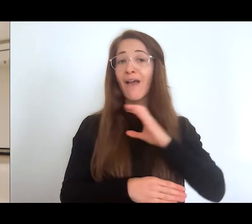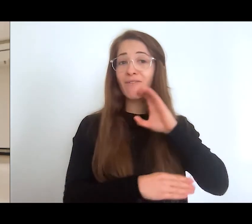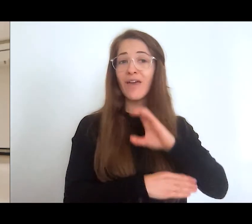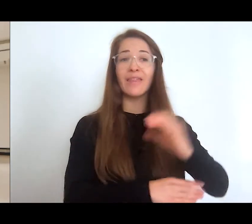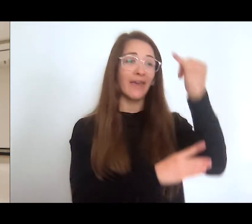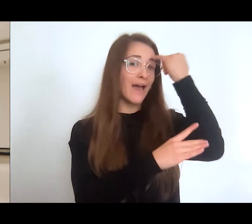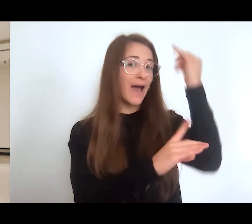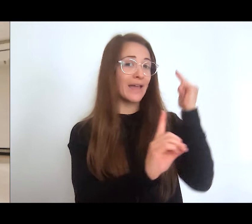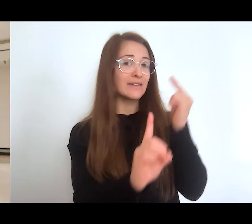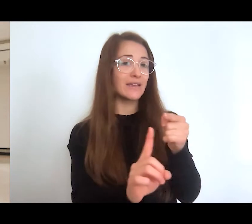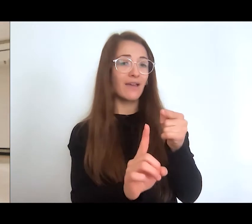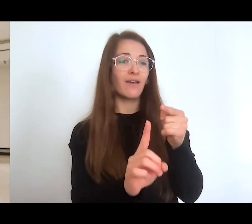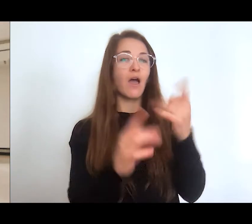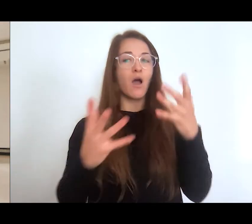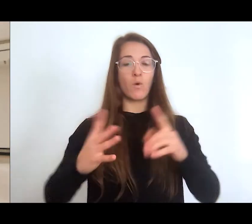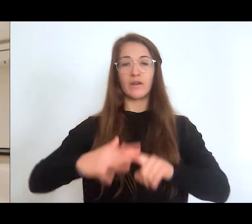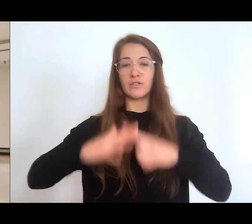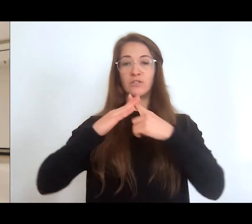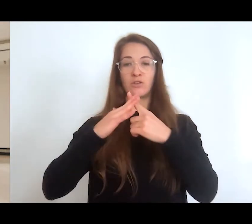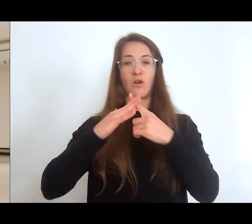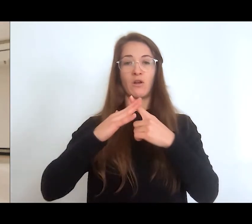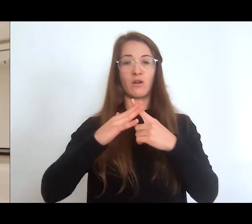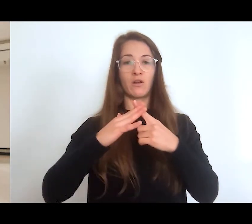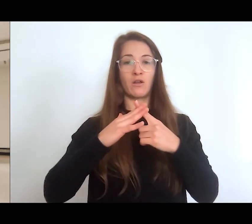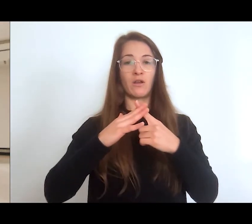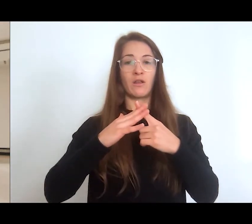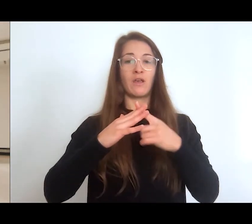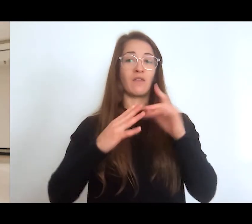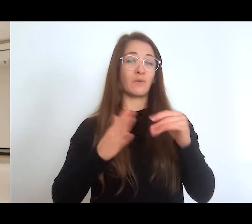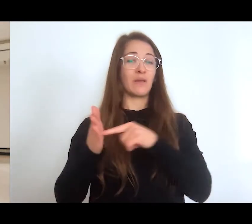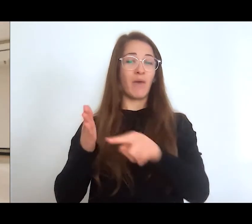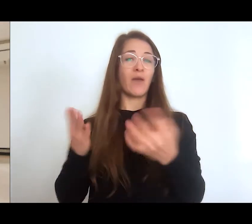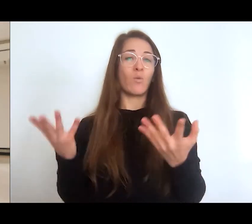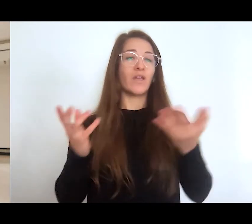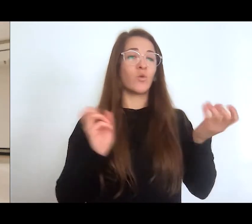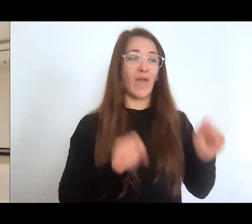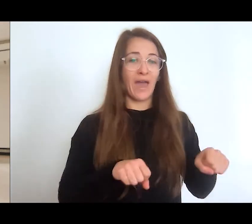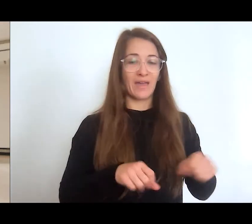TO OPENING UP MY OWN CAFE, THE IDEA WAS I WAS GOING TO START